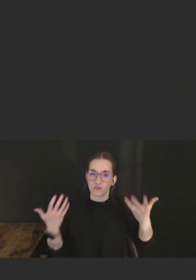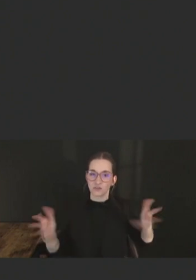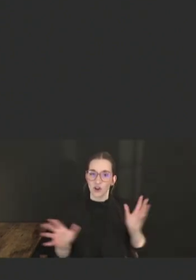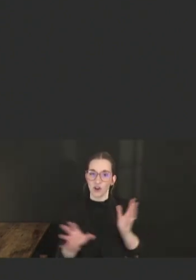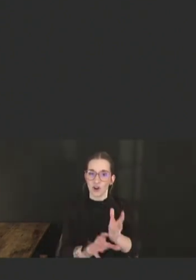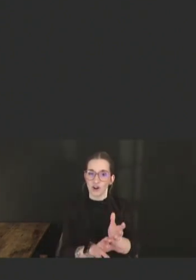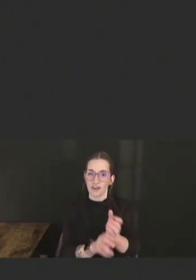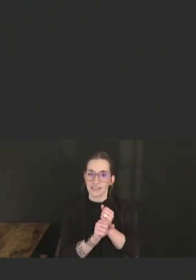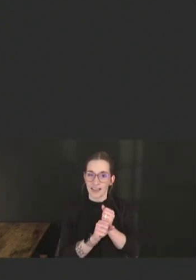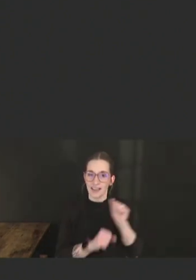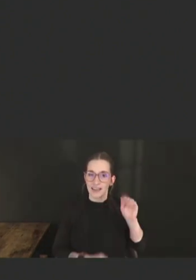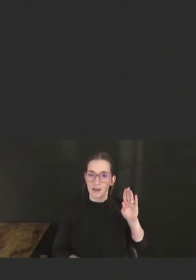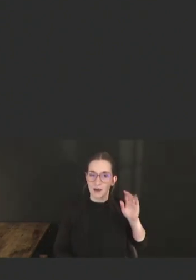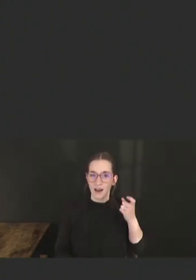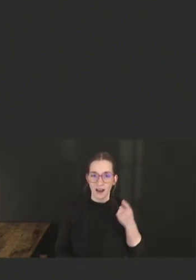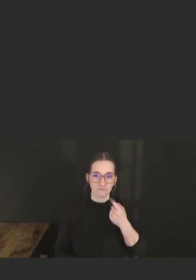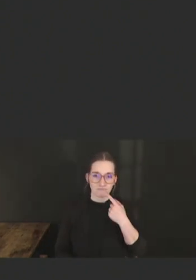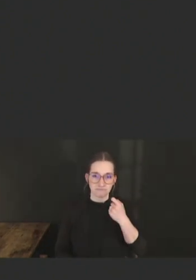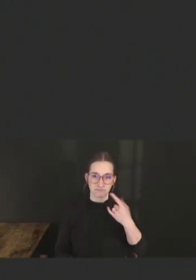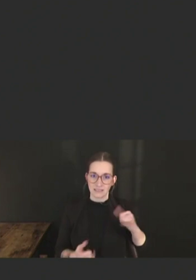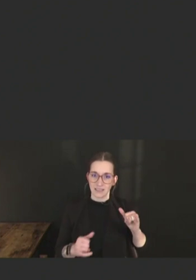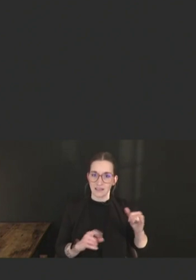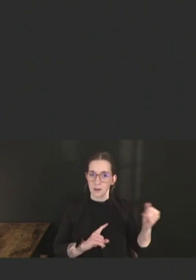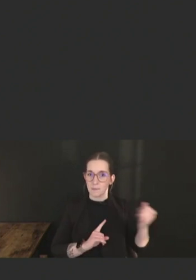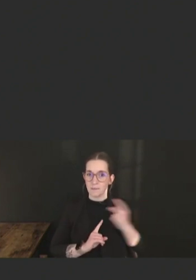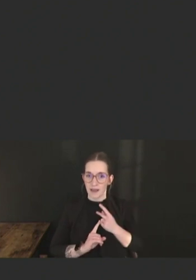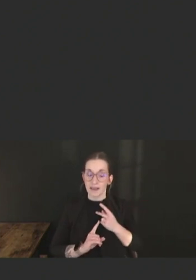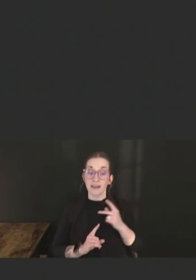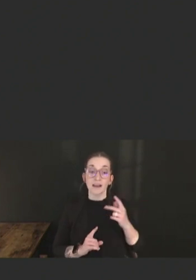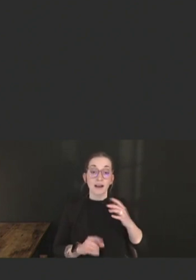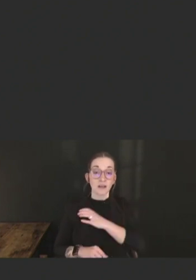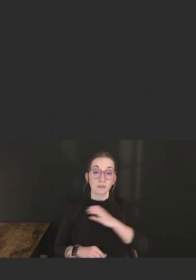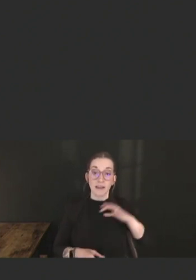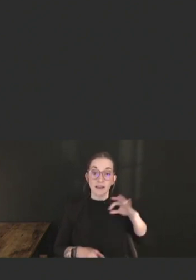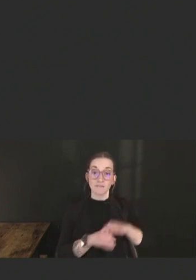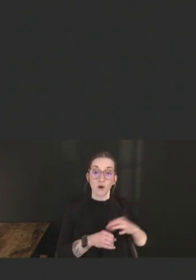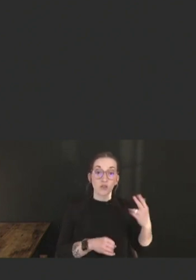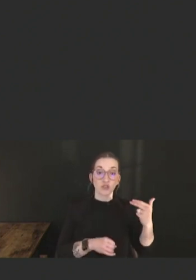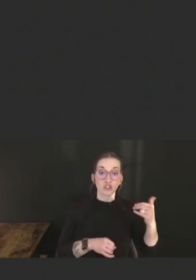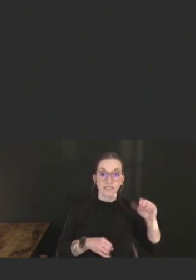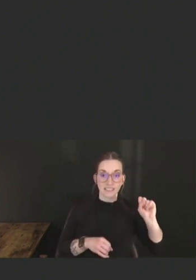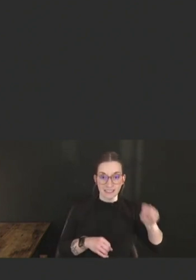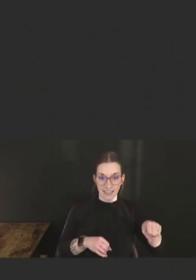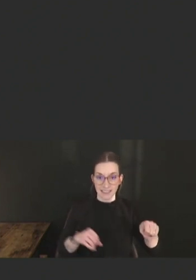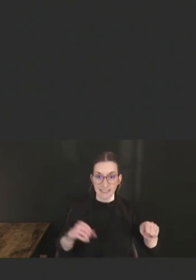The committee voted 13 yes versus 4 no in response to the question if the data are adequate